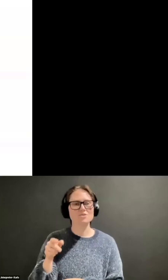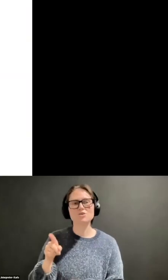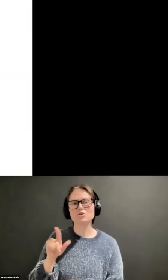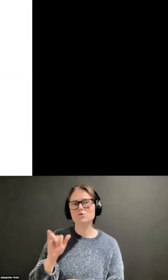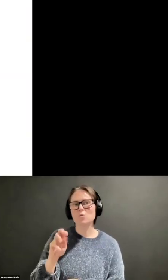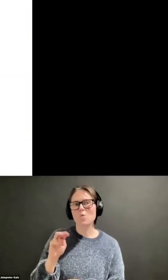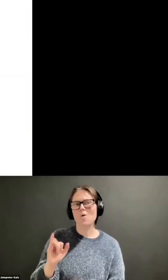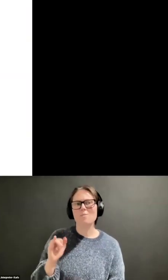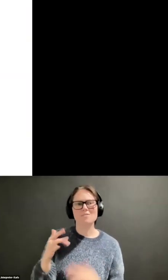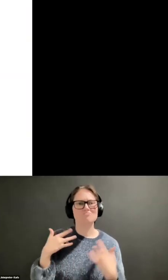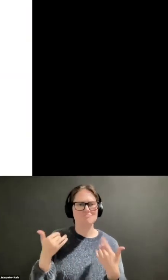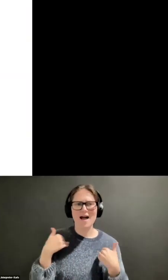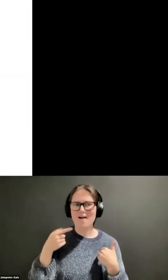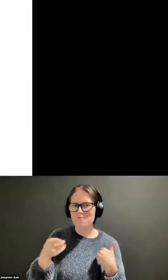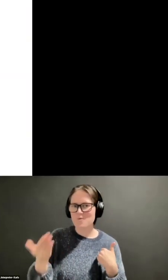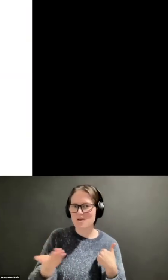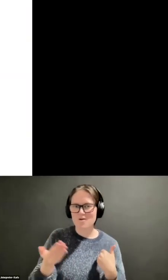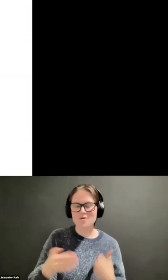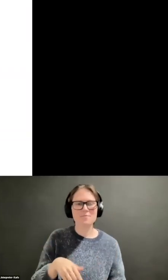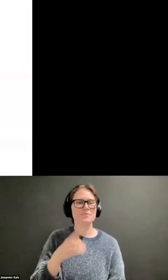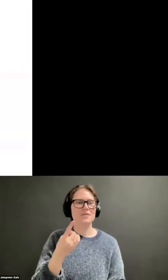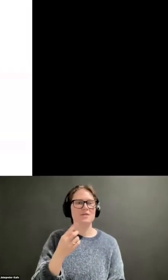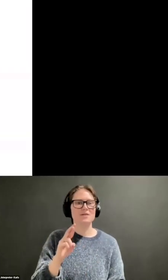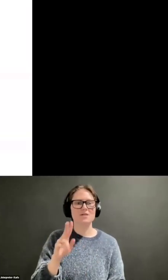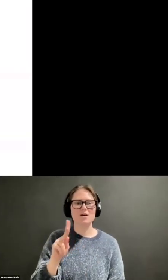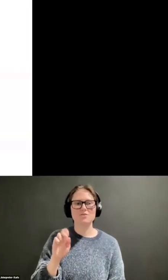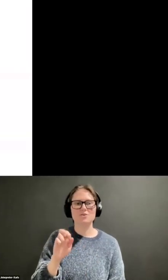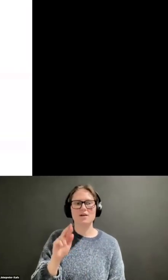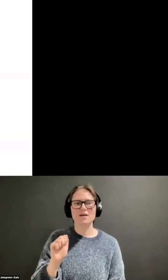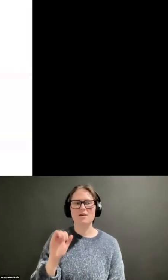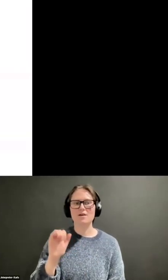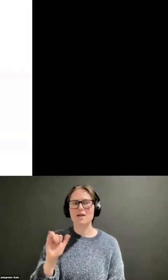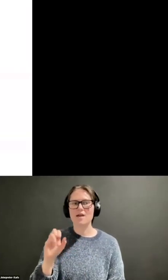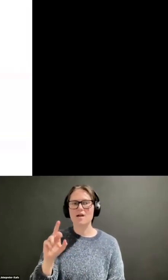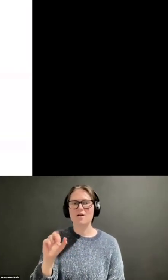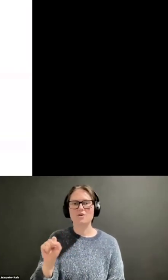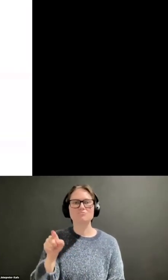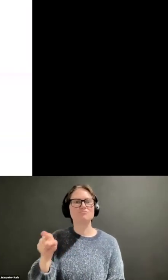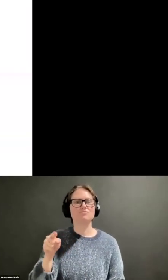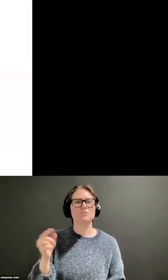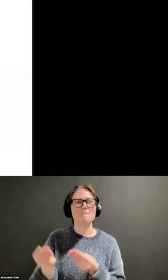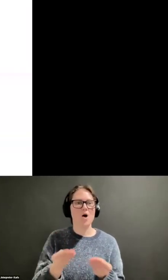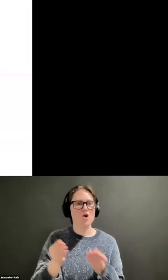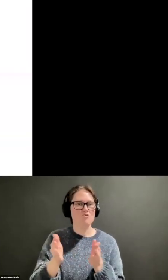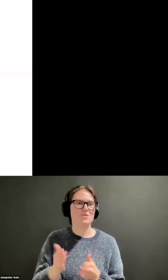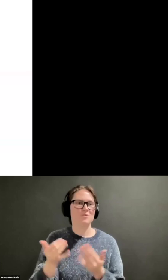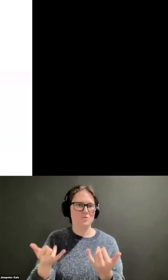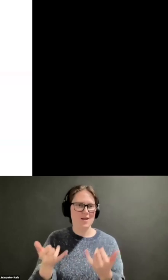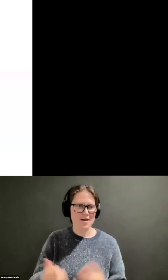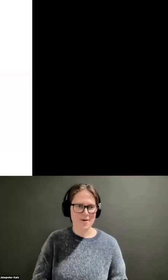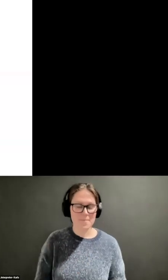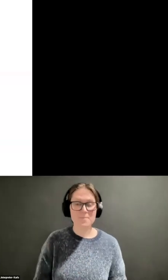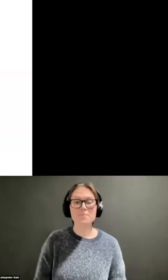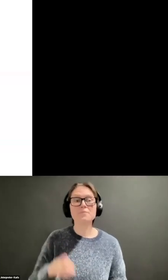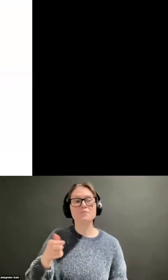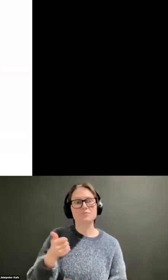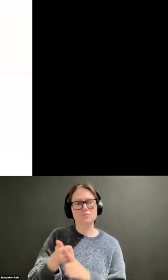And then Dr. Kara Ayers, who is our moderator today. Dr. Ayers is an associate professor at